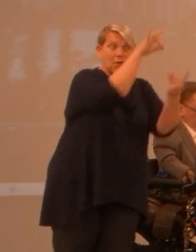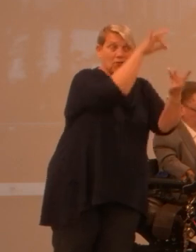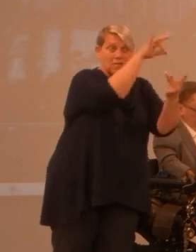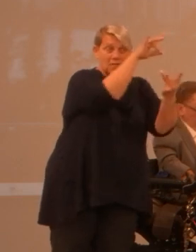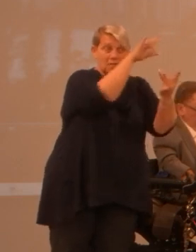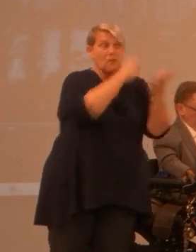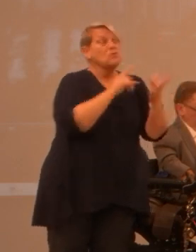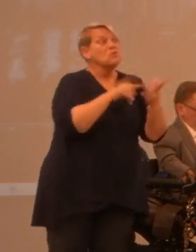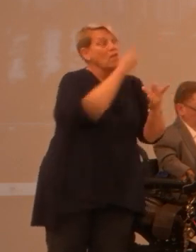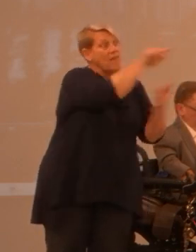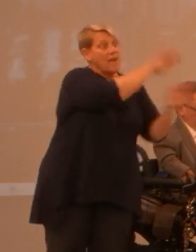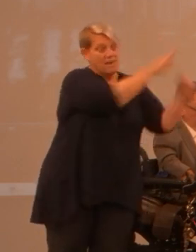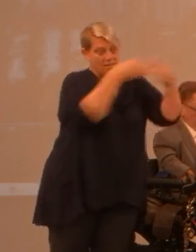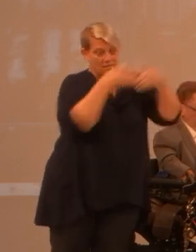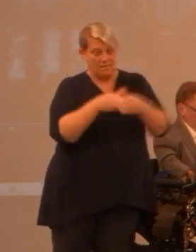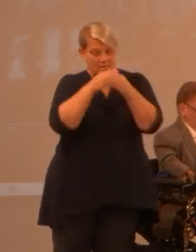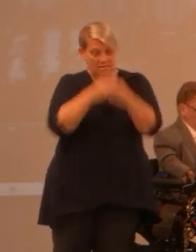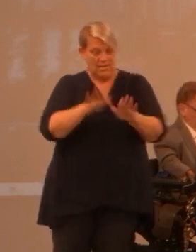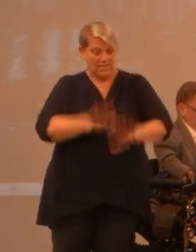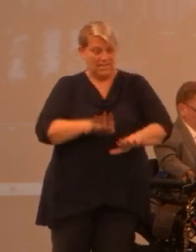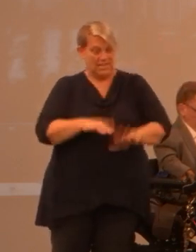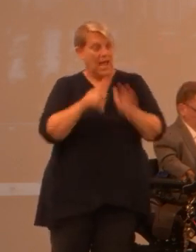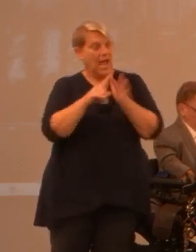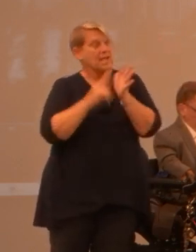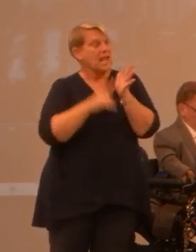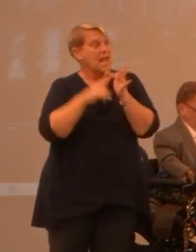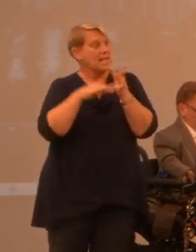camp down here at Elizabeth Quay, and he moved to another camp now known as